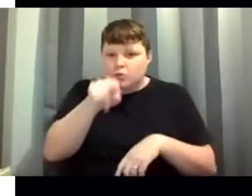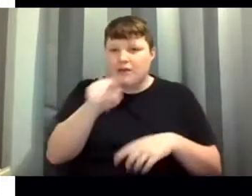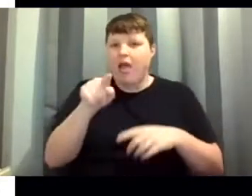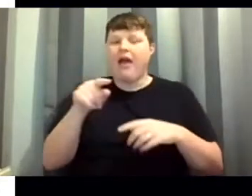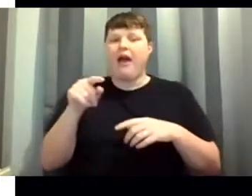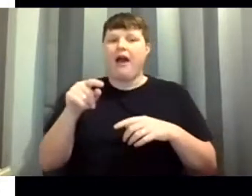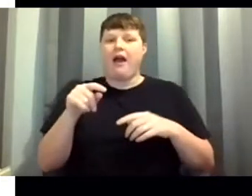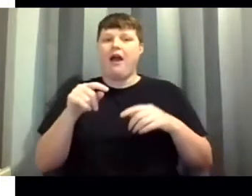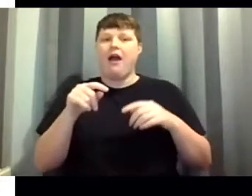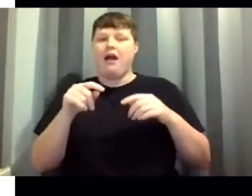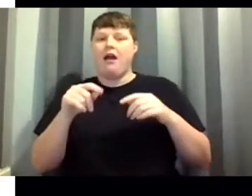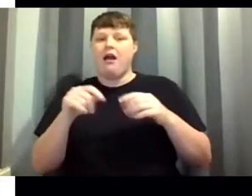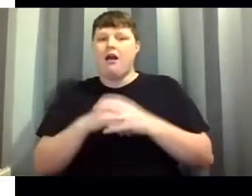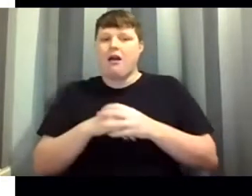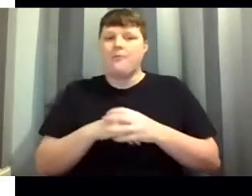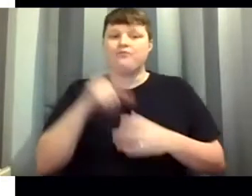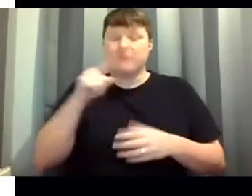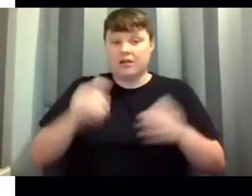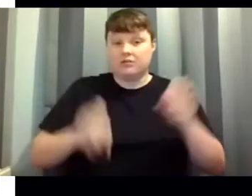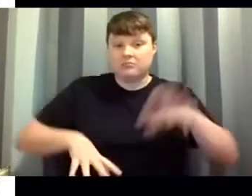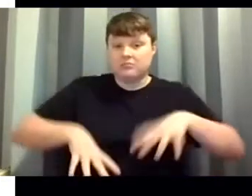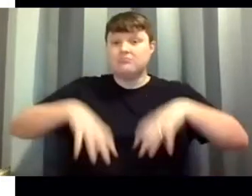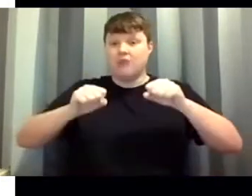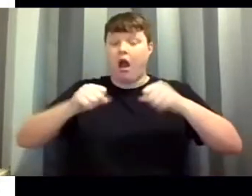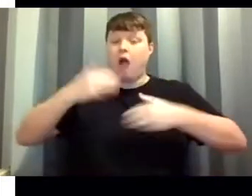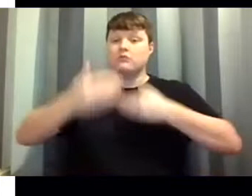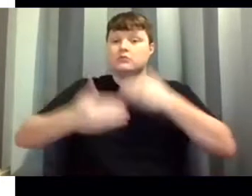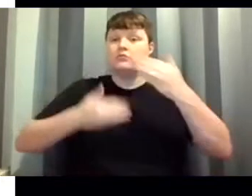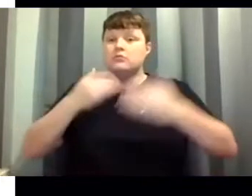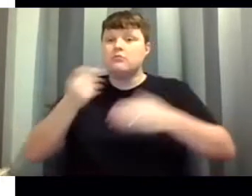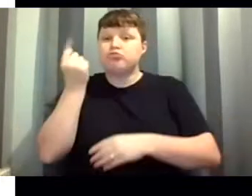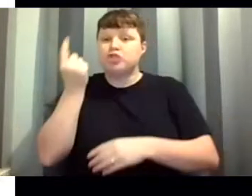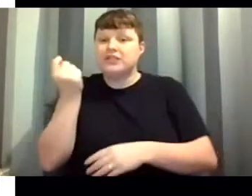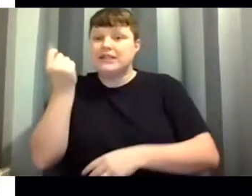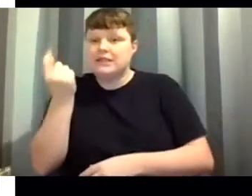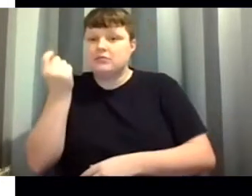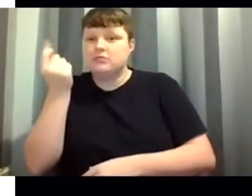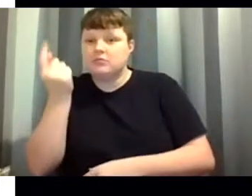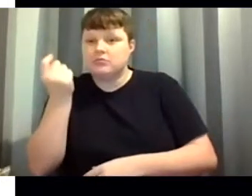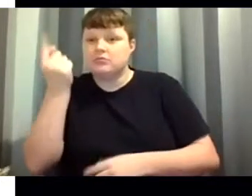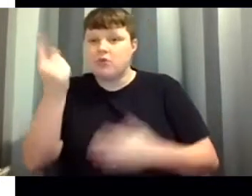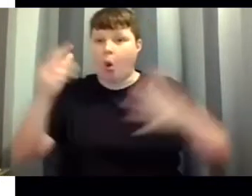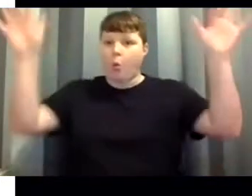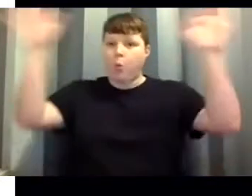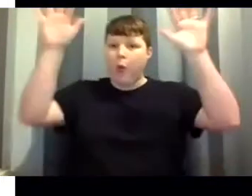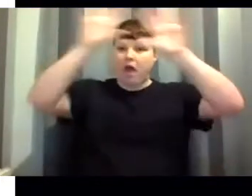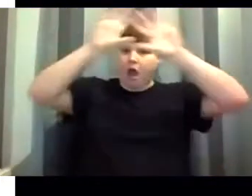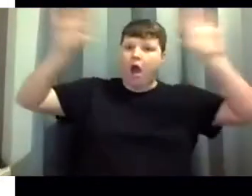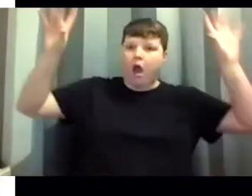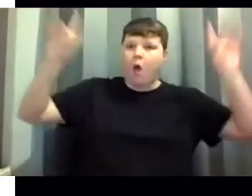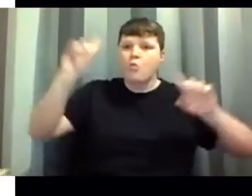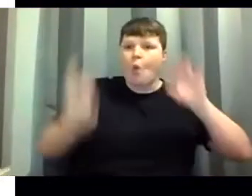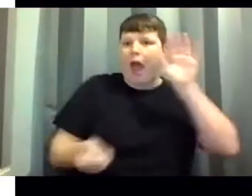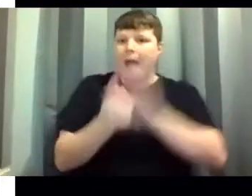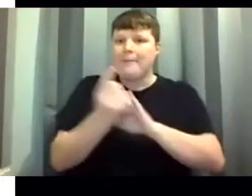they got going actually predicting / making weather forecasts. And from then there was